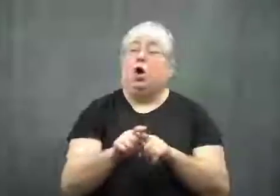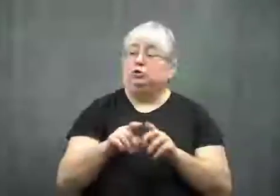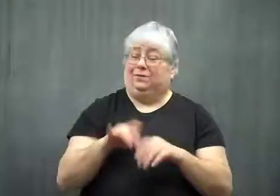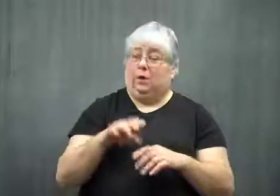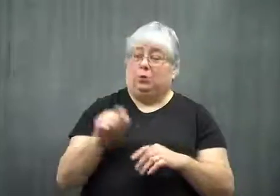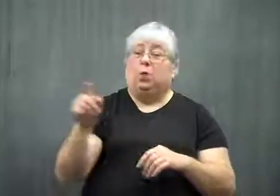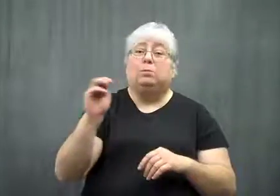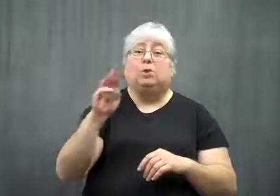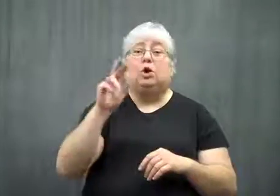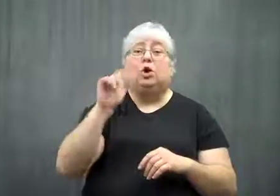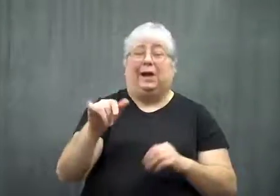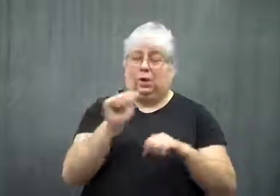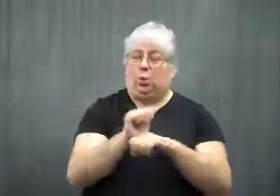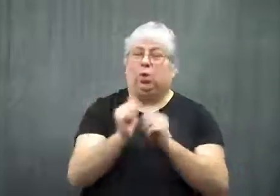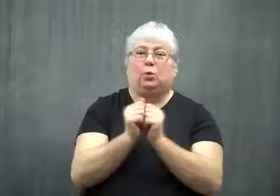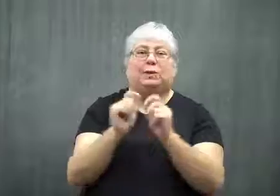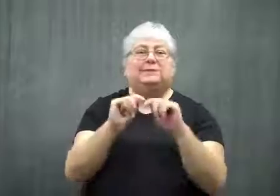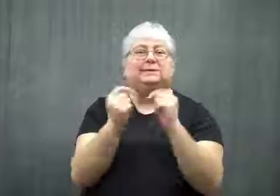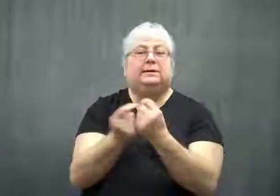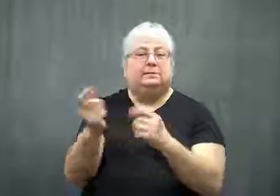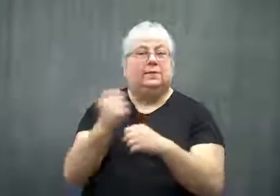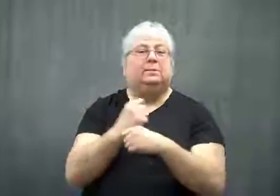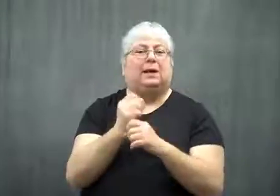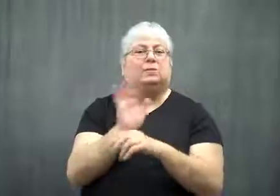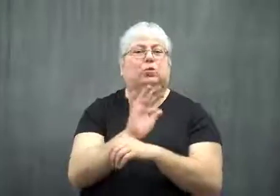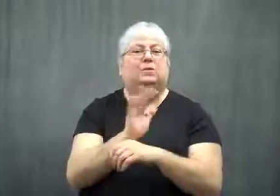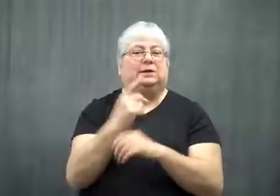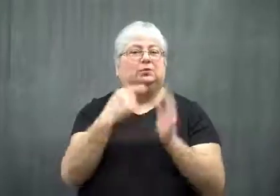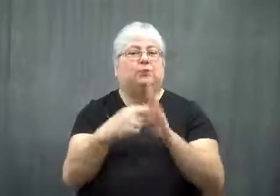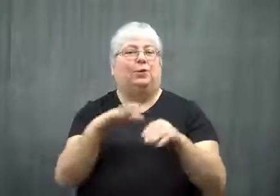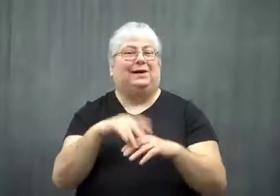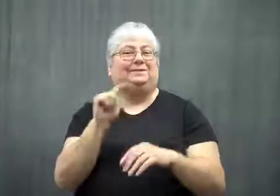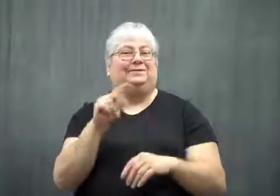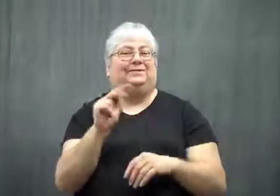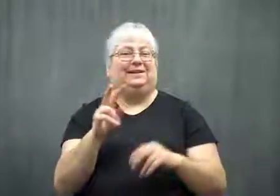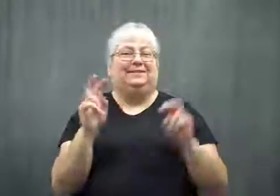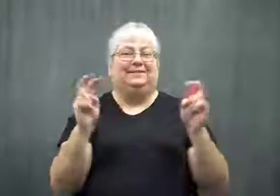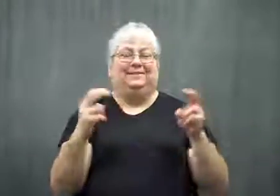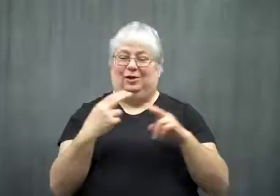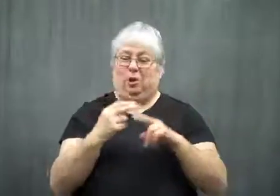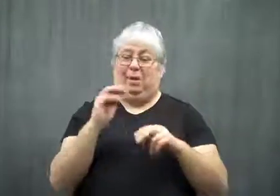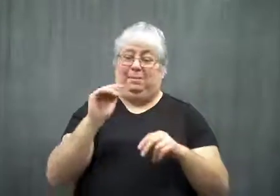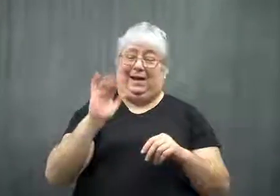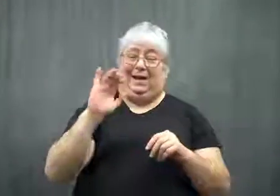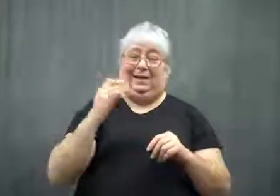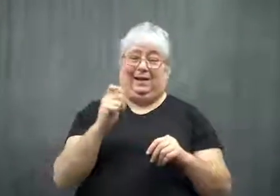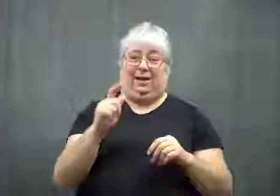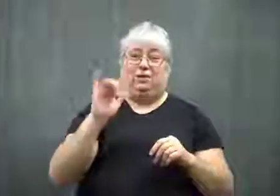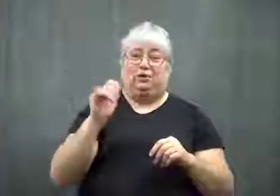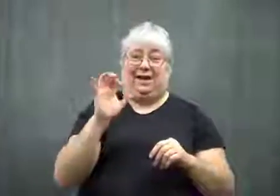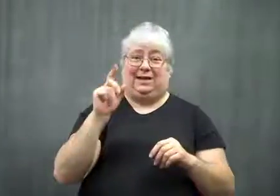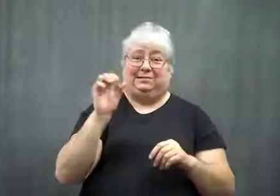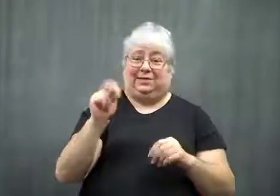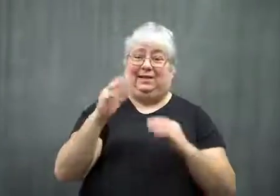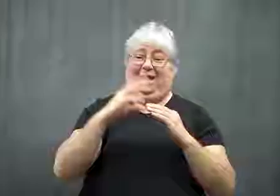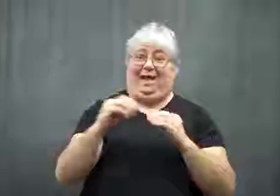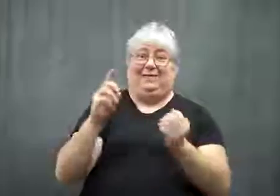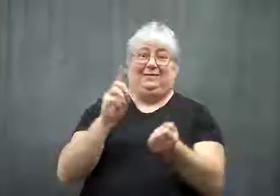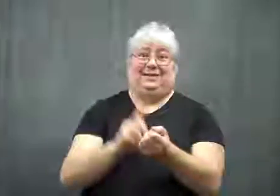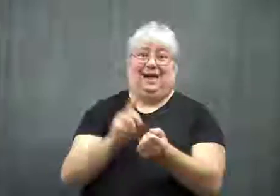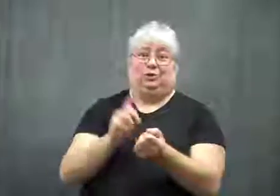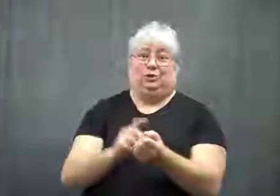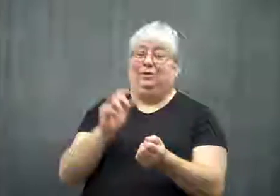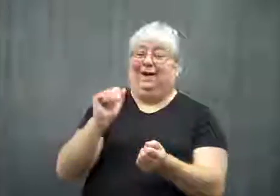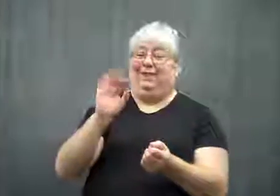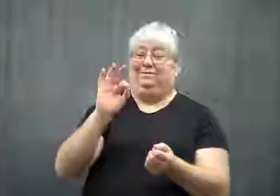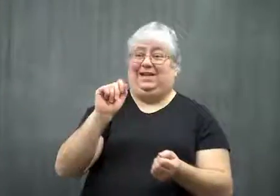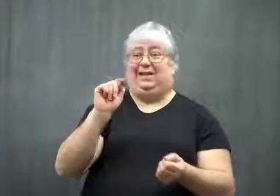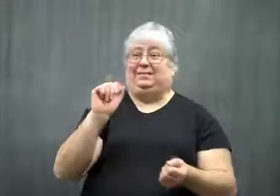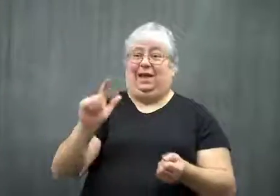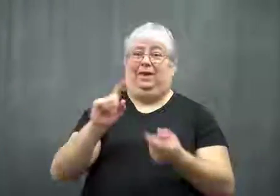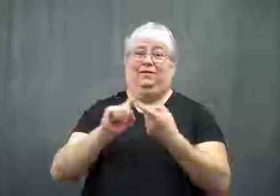It was also discovered that Murray worked with a team that made a TV movie.